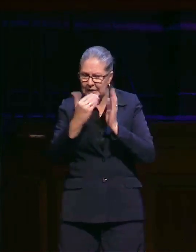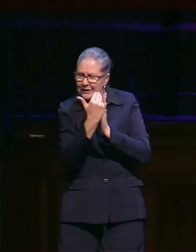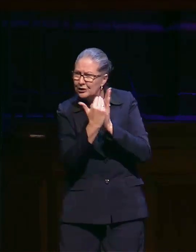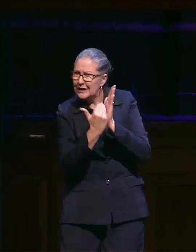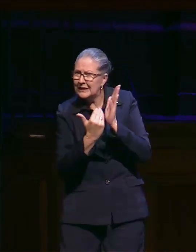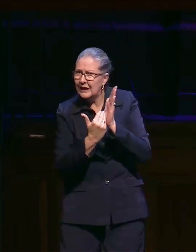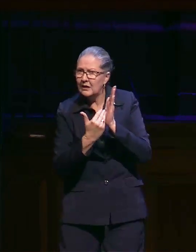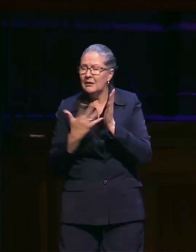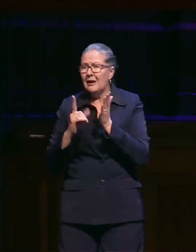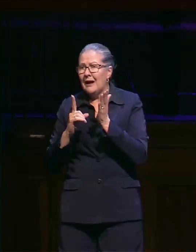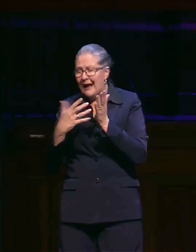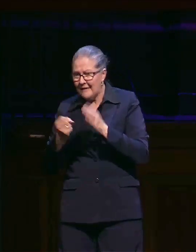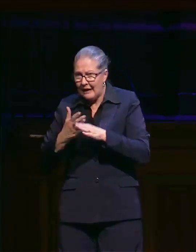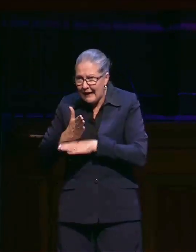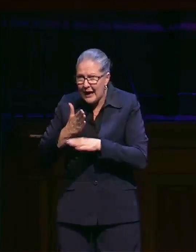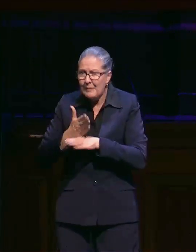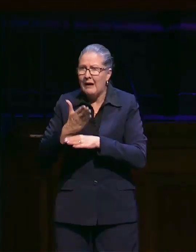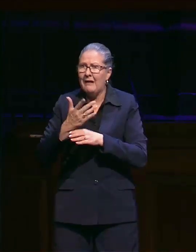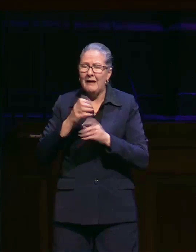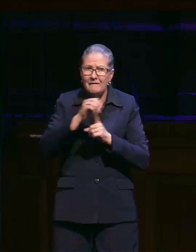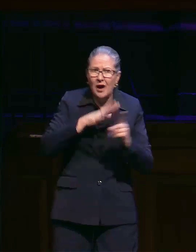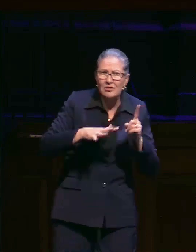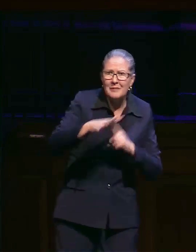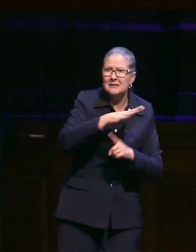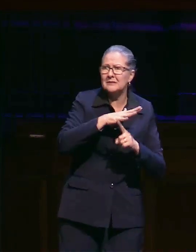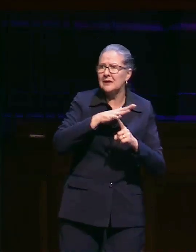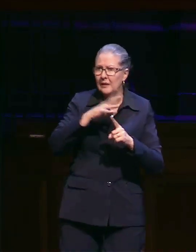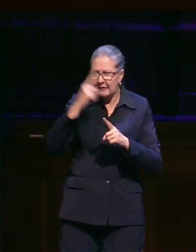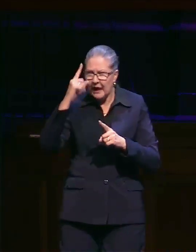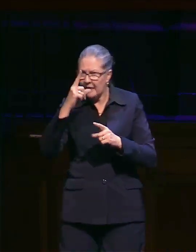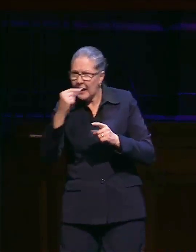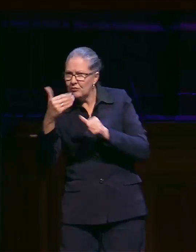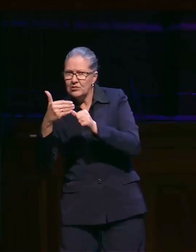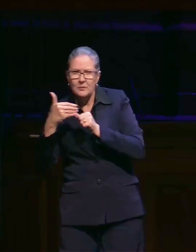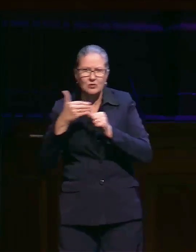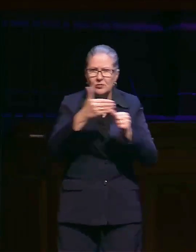environmental standards and prove that they too can respond to the very issues